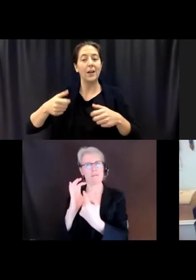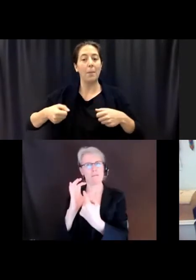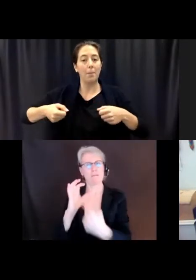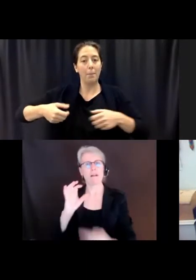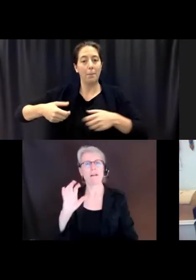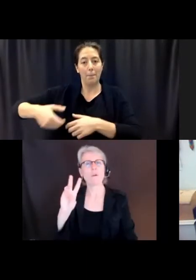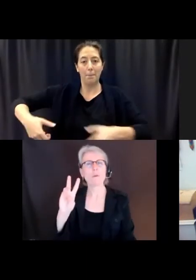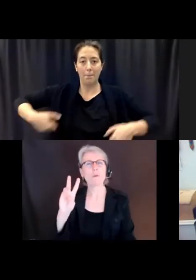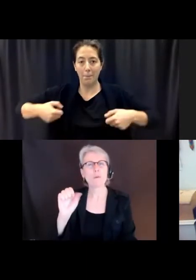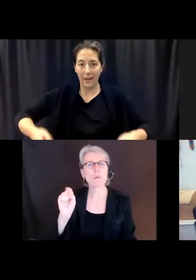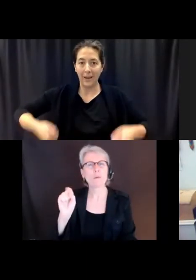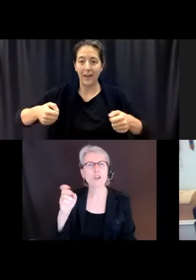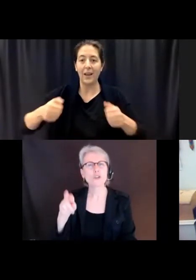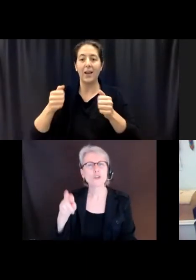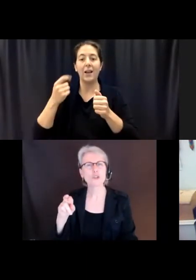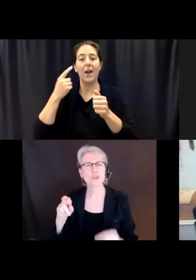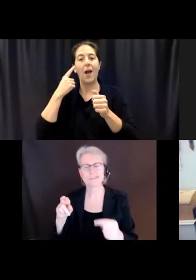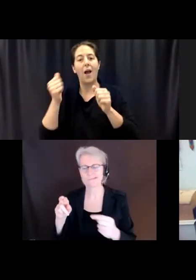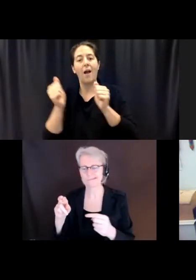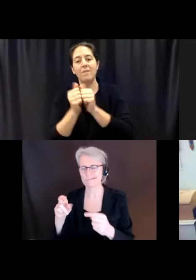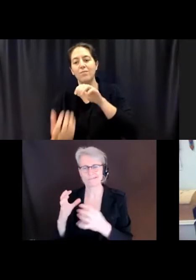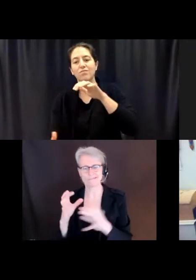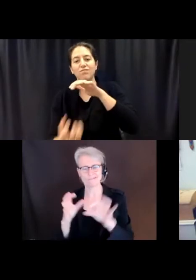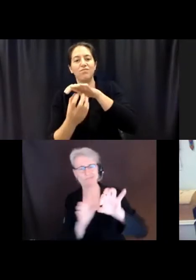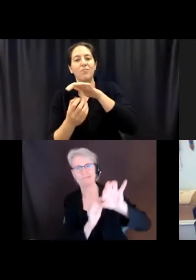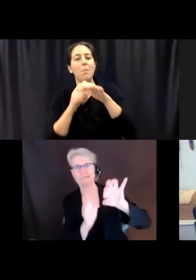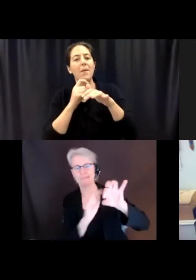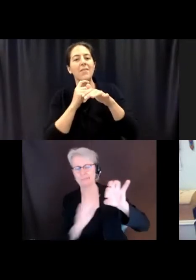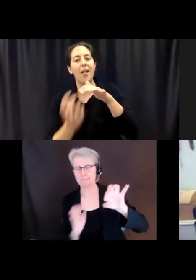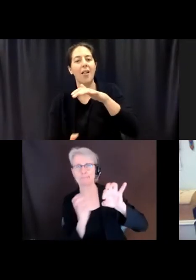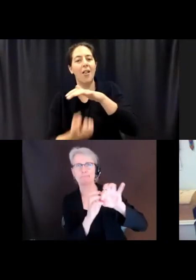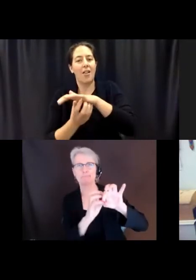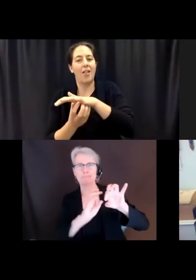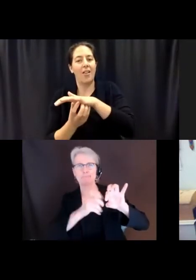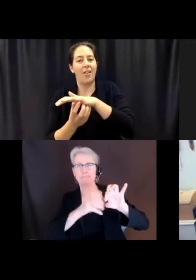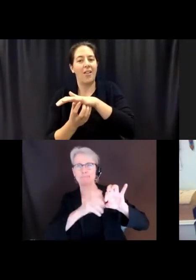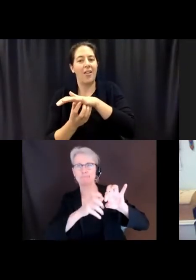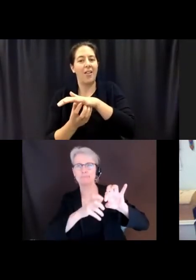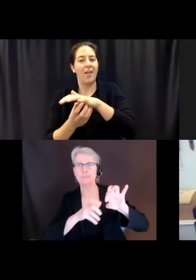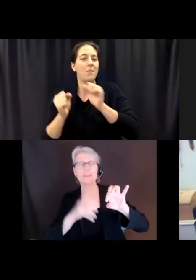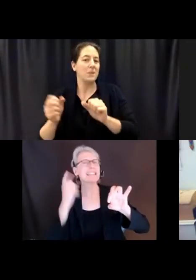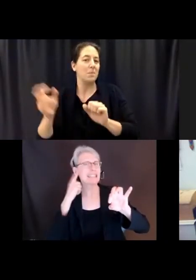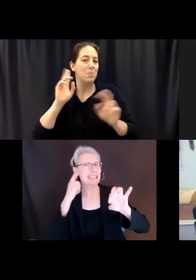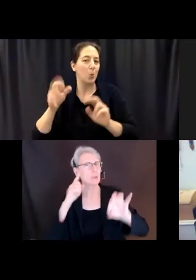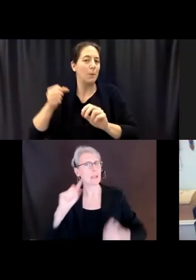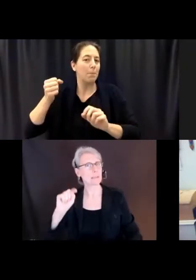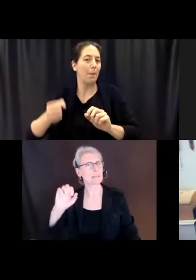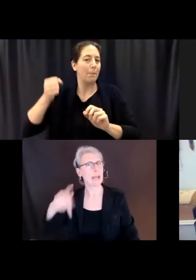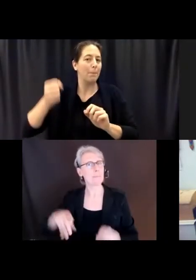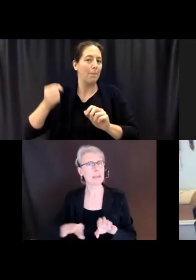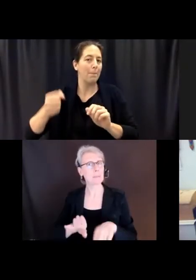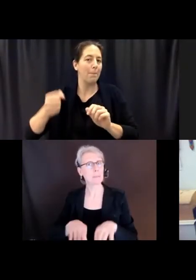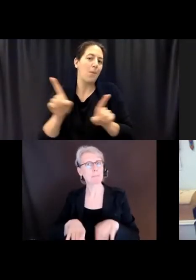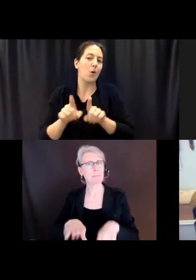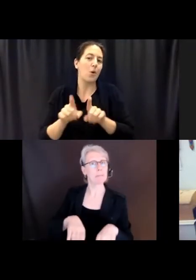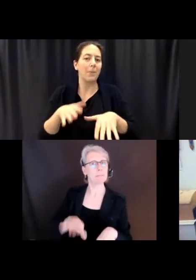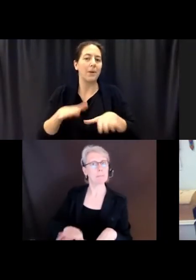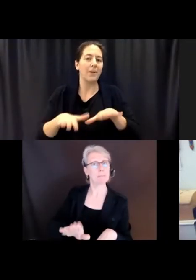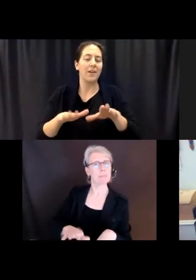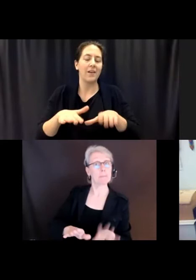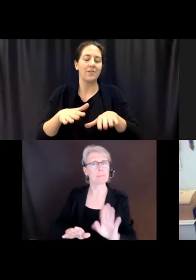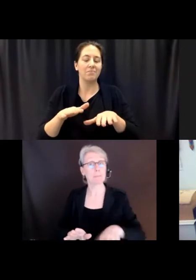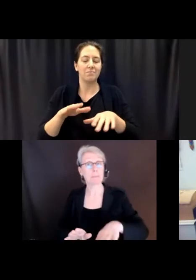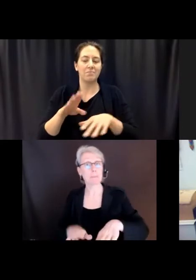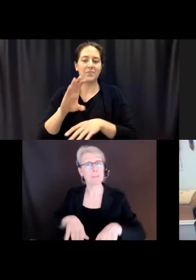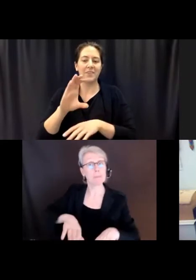AND I DO A TAP DANCE ROUTINE WITH MY CRUTCHES. SO I'M WORKING WITH A TAP DANCER AND BUILDING